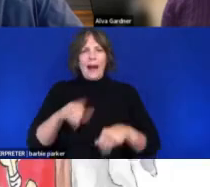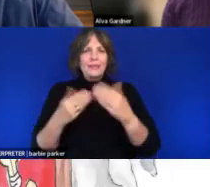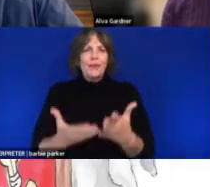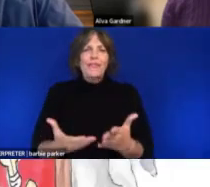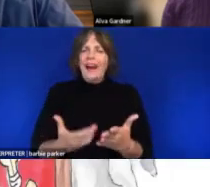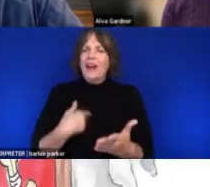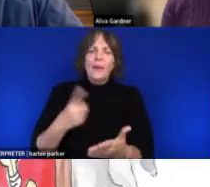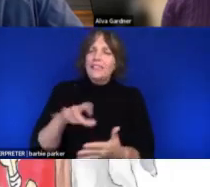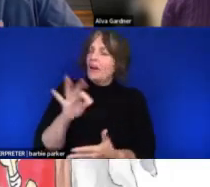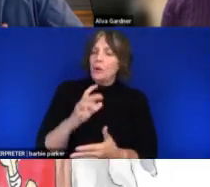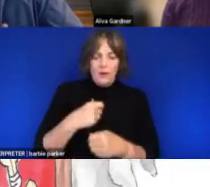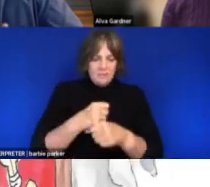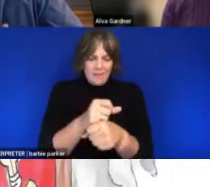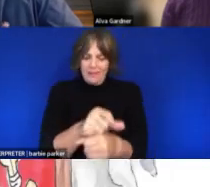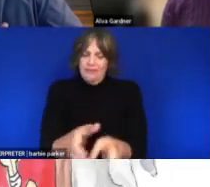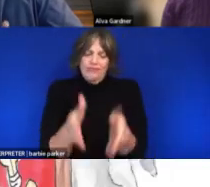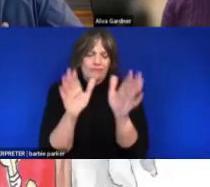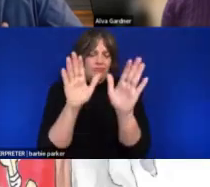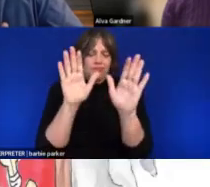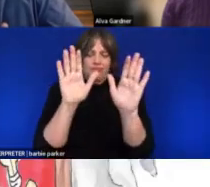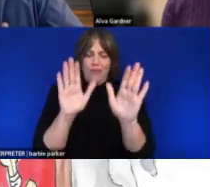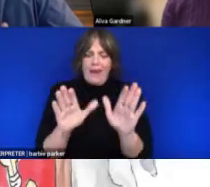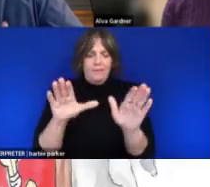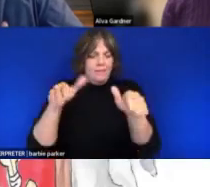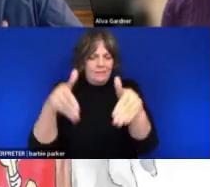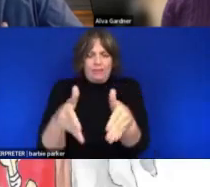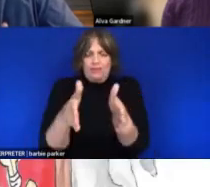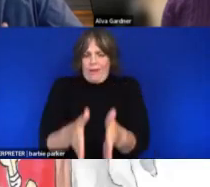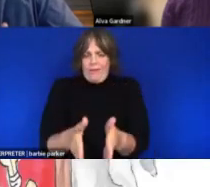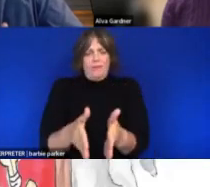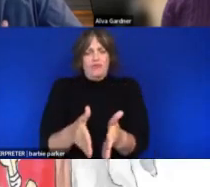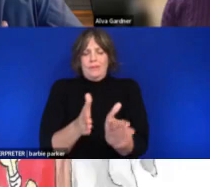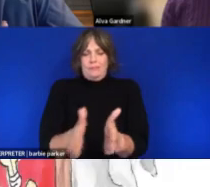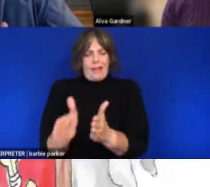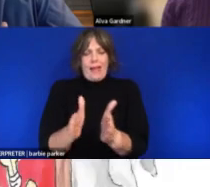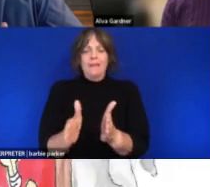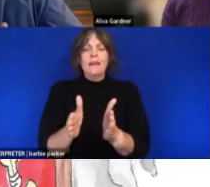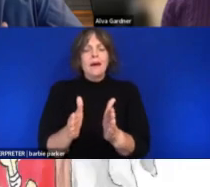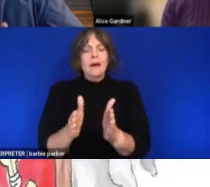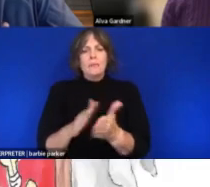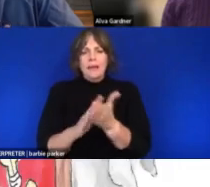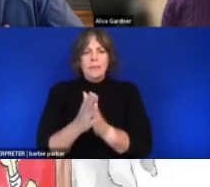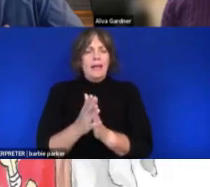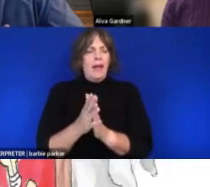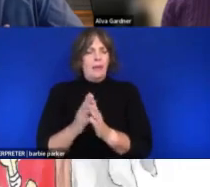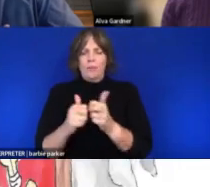person-centered plans, but it really ended up being a whack a mole game as we tried to put it into place. Familiar? The whack